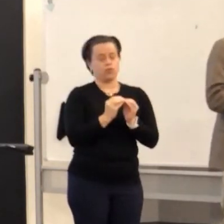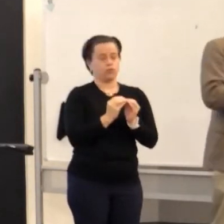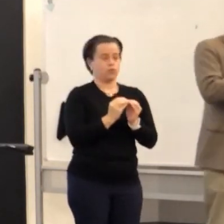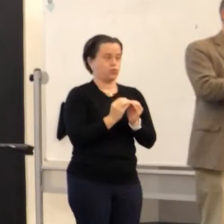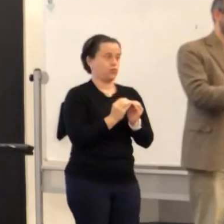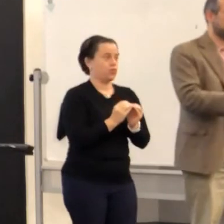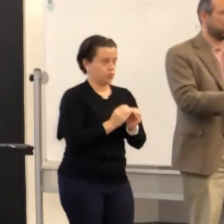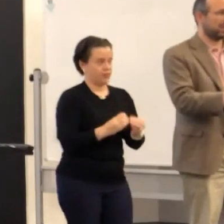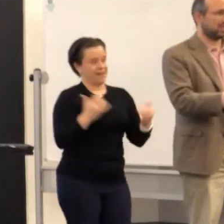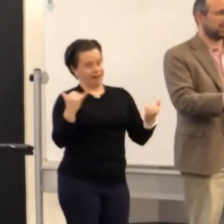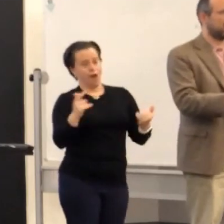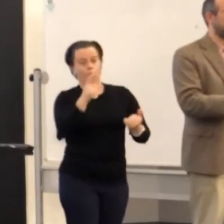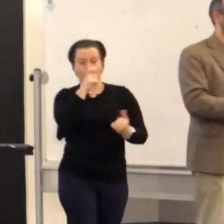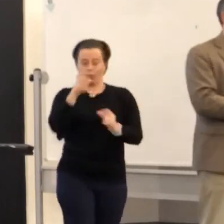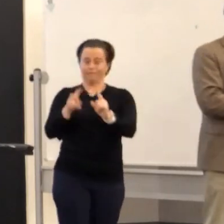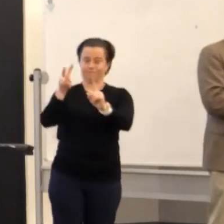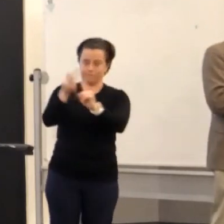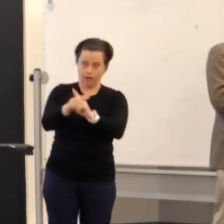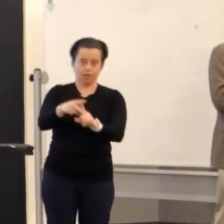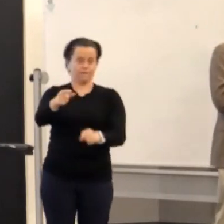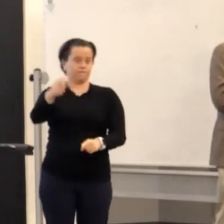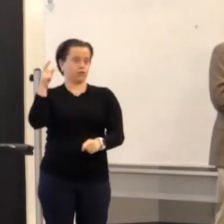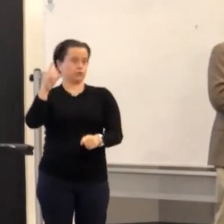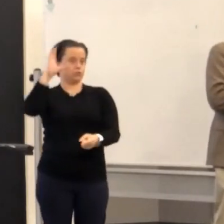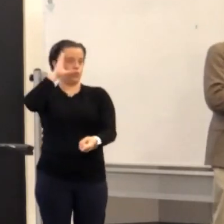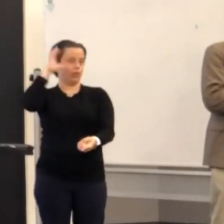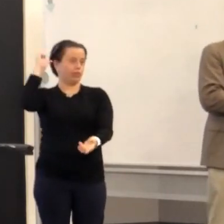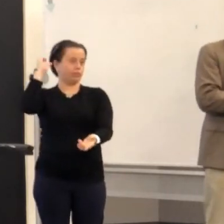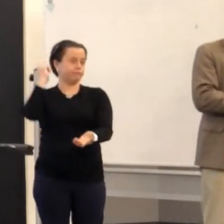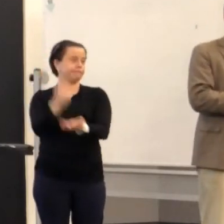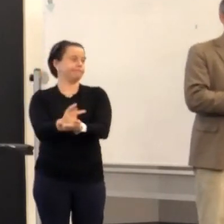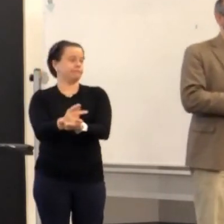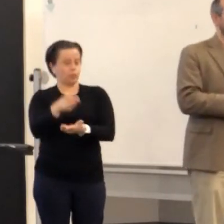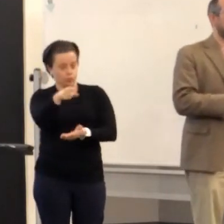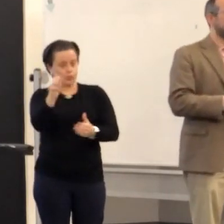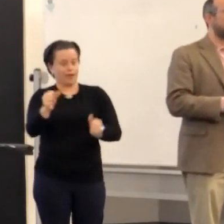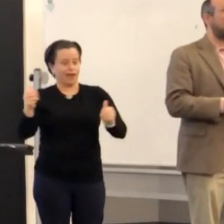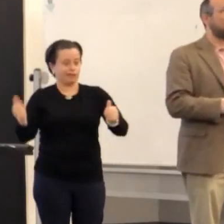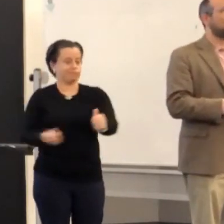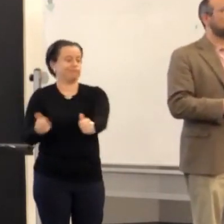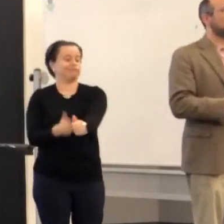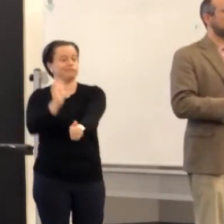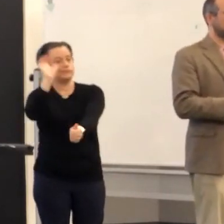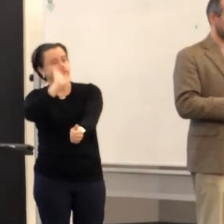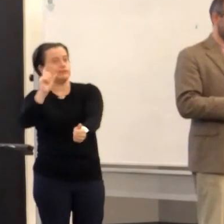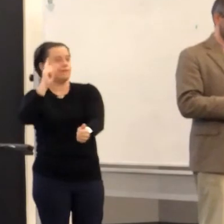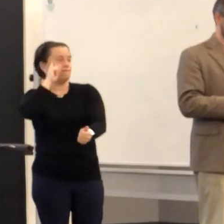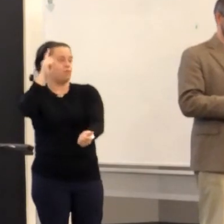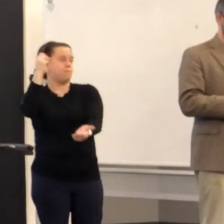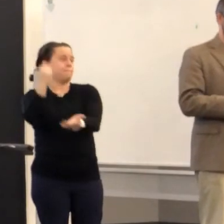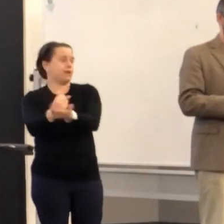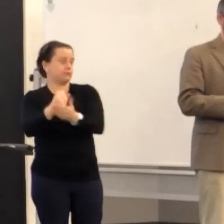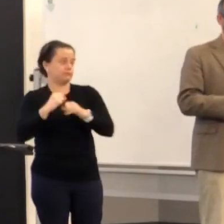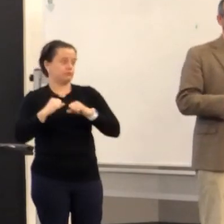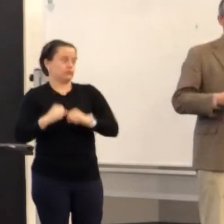to overcome someone else's patent application, that's no longer true. So, right now, it's very important for us